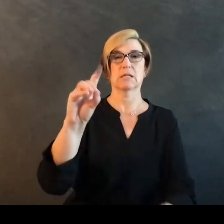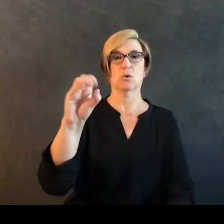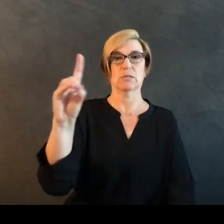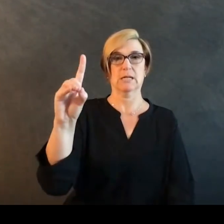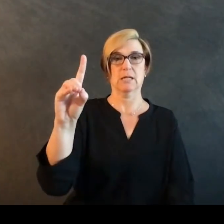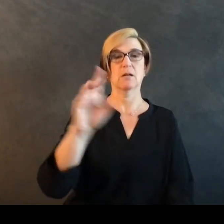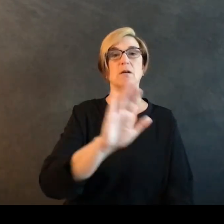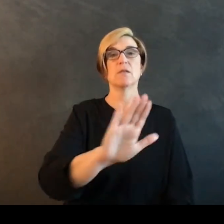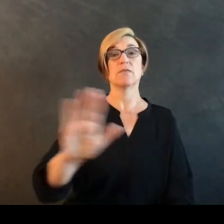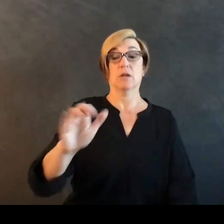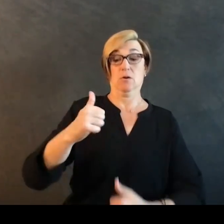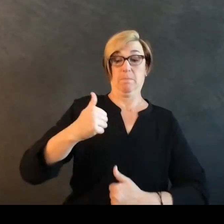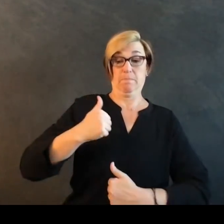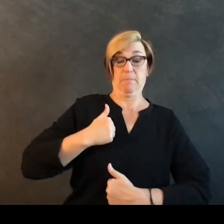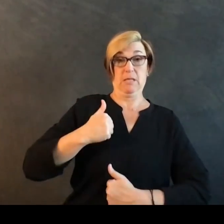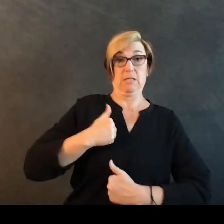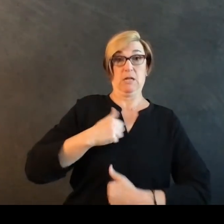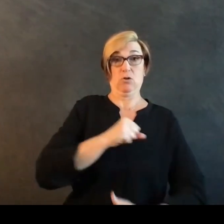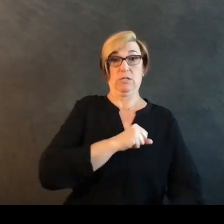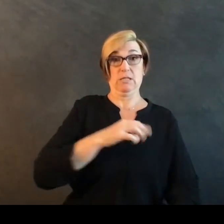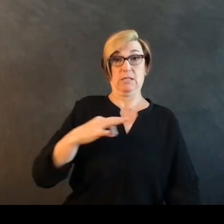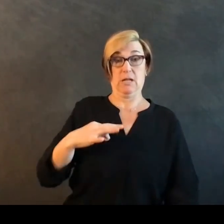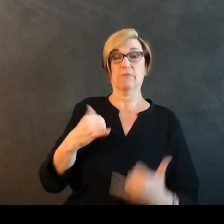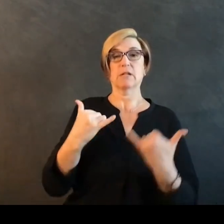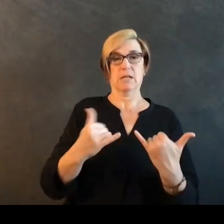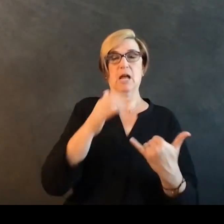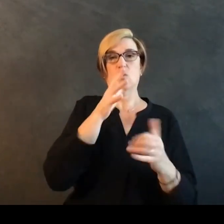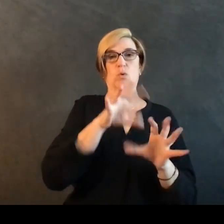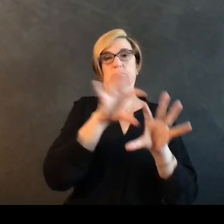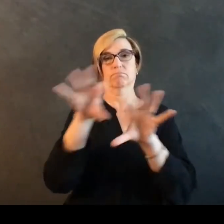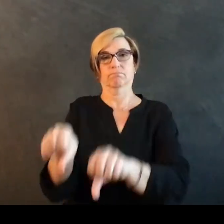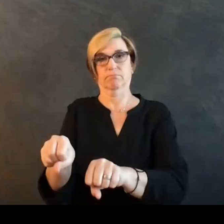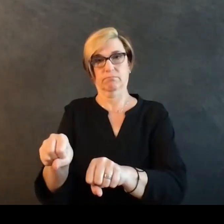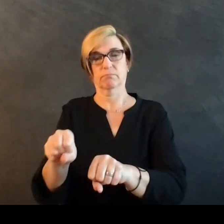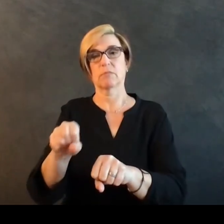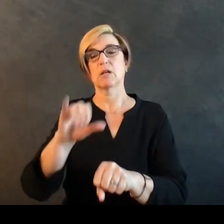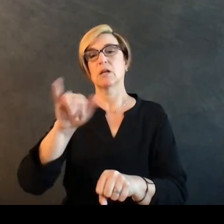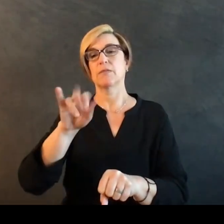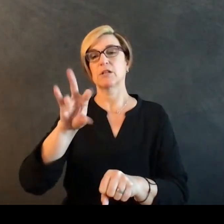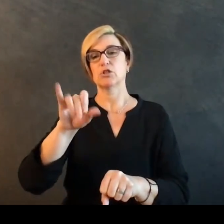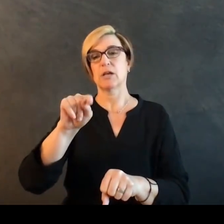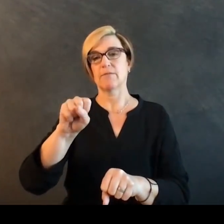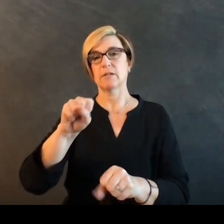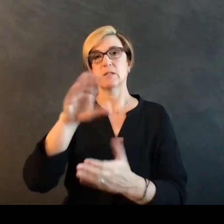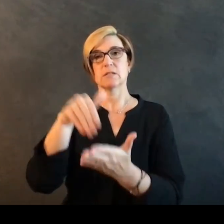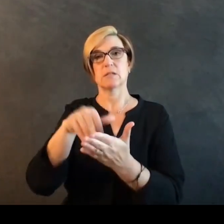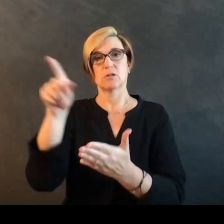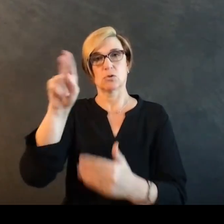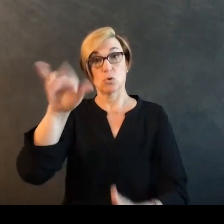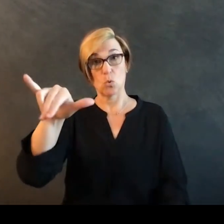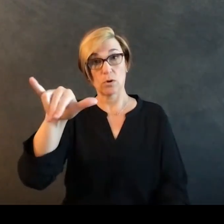Kovan facilities at the Javits Center in New York at the Convention Center in New